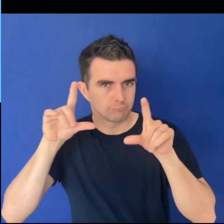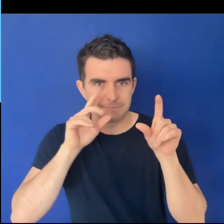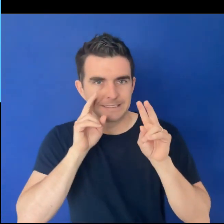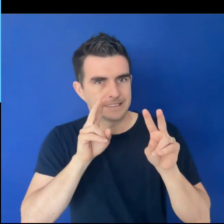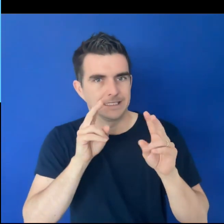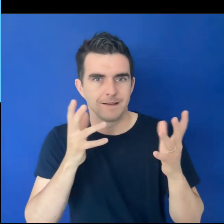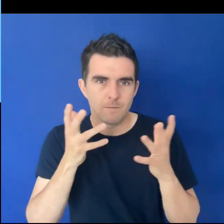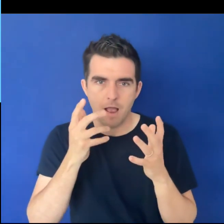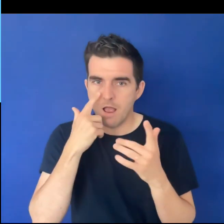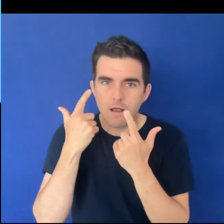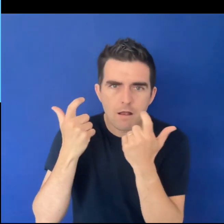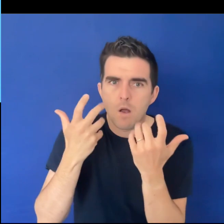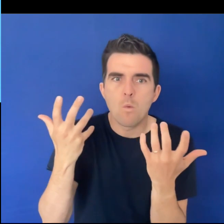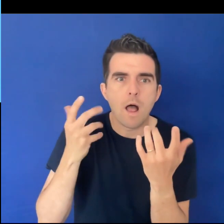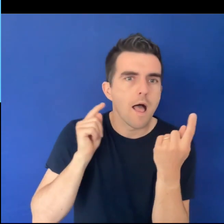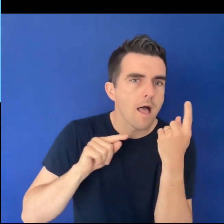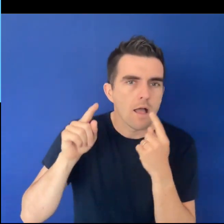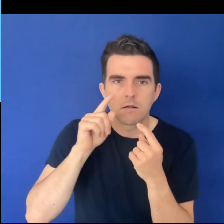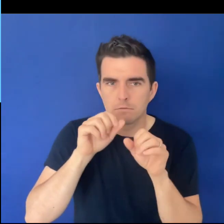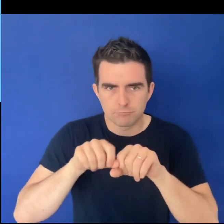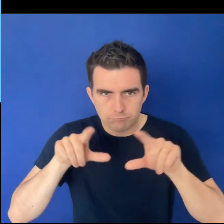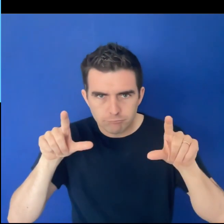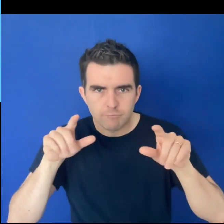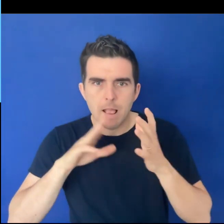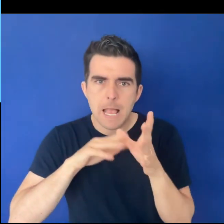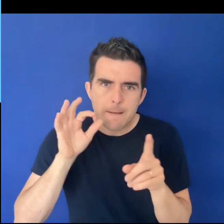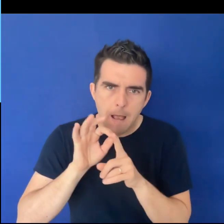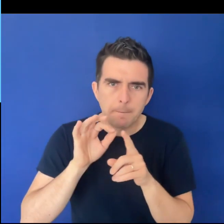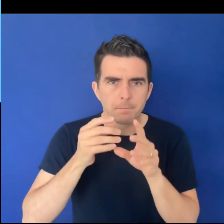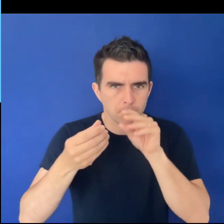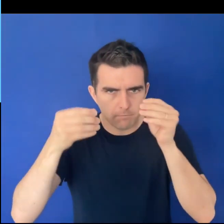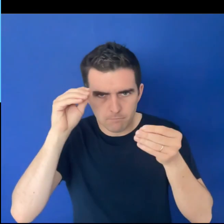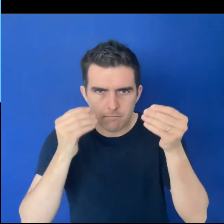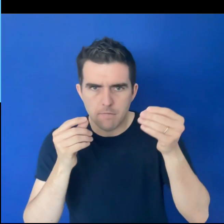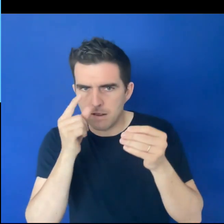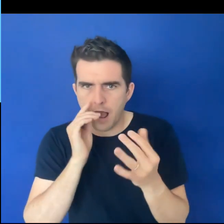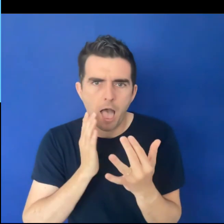You can also find your current objective on your compass and map that you can access at any time.